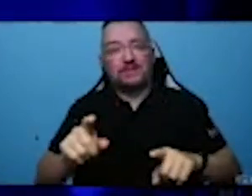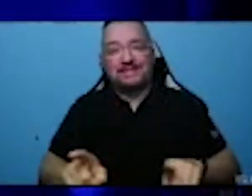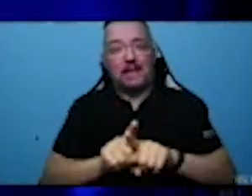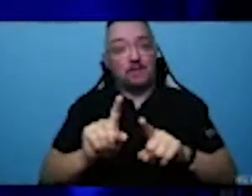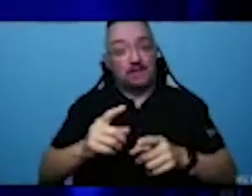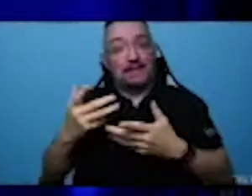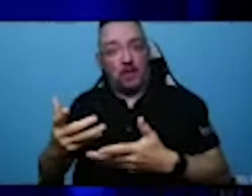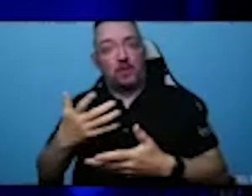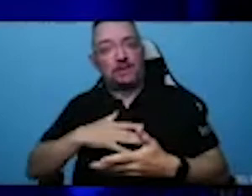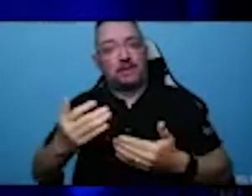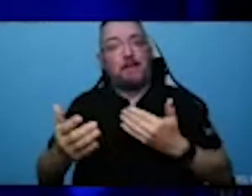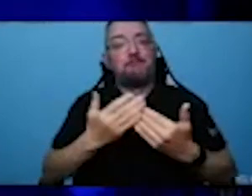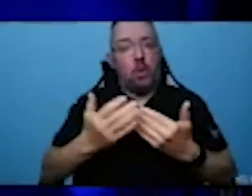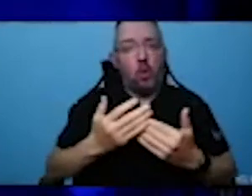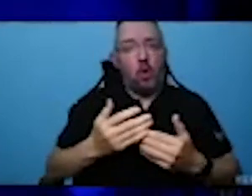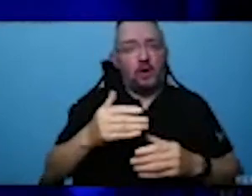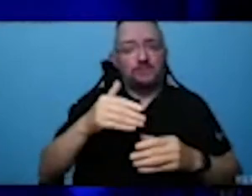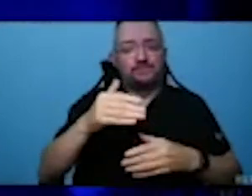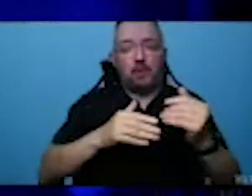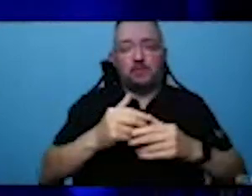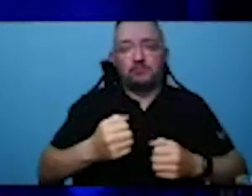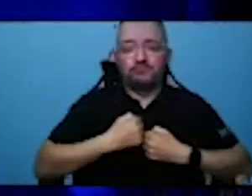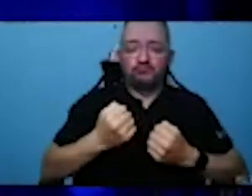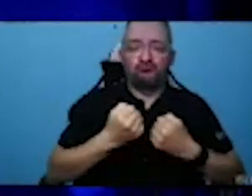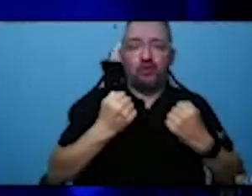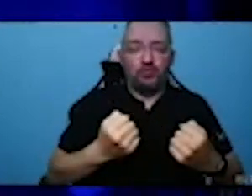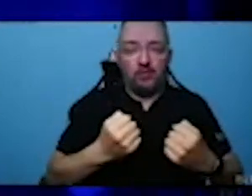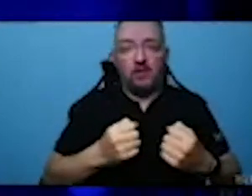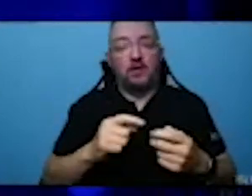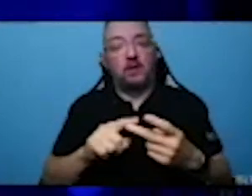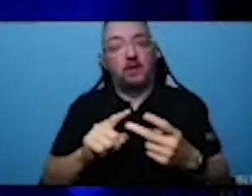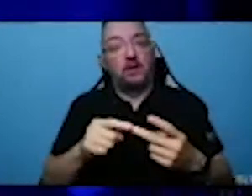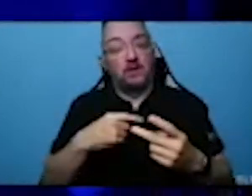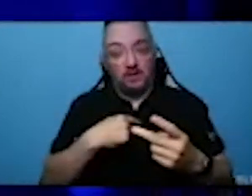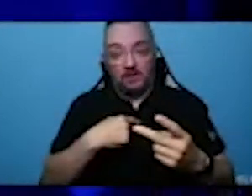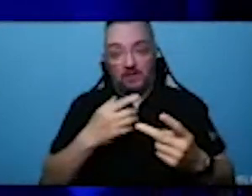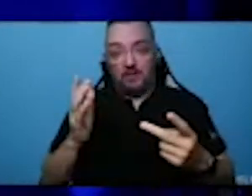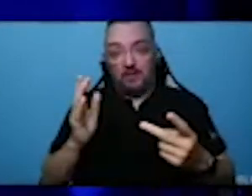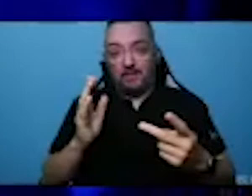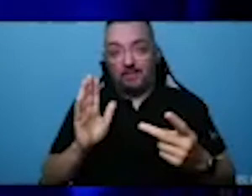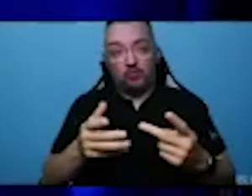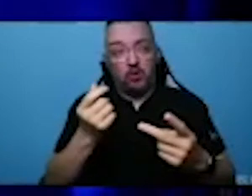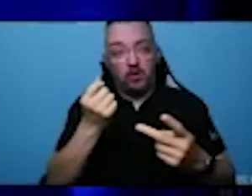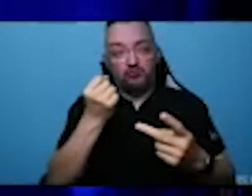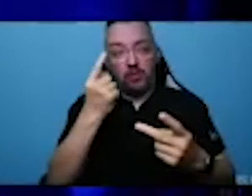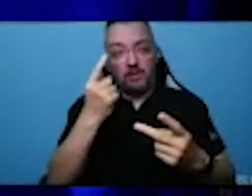Uh, first of all, we need to understand resilience at all scales of society, and that's everything from us as